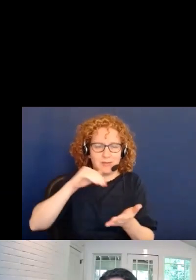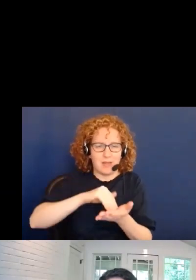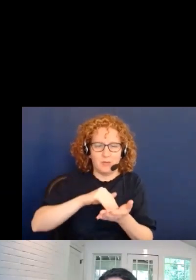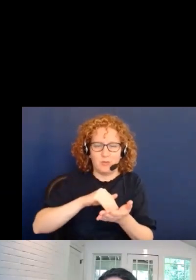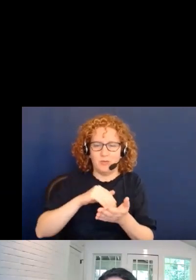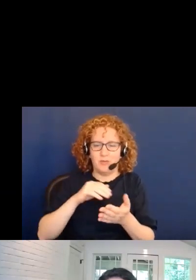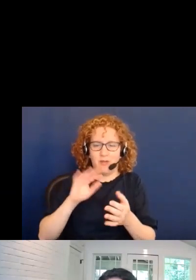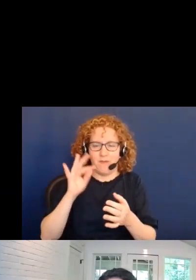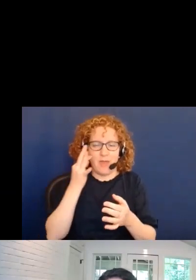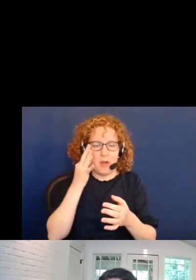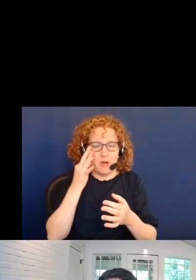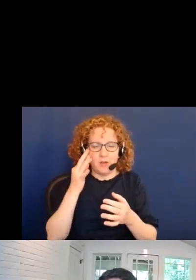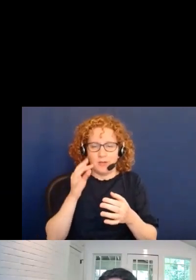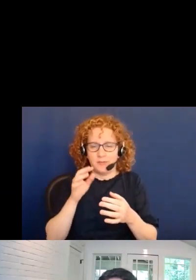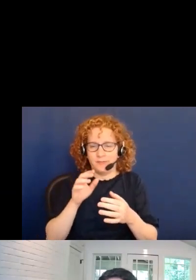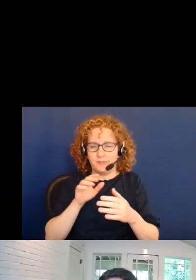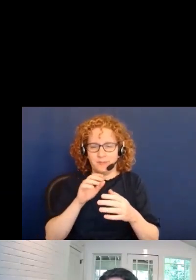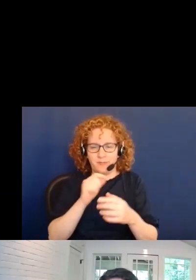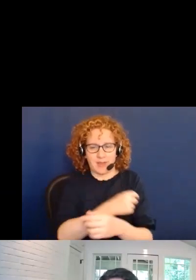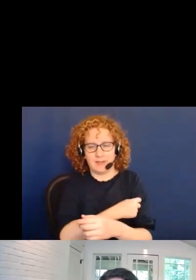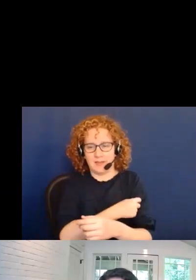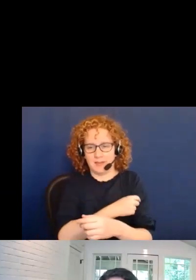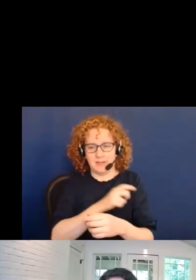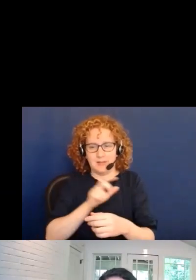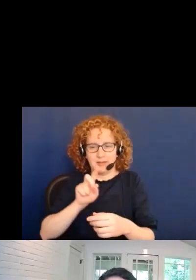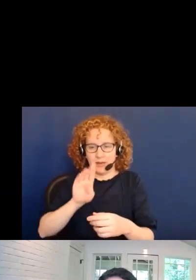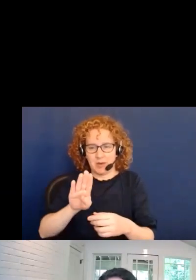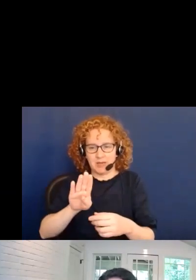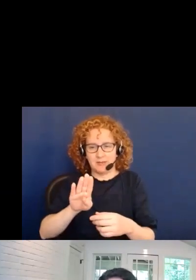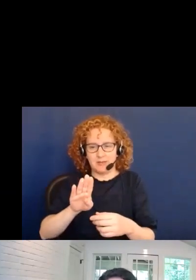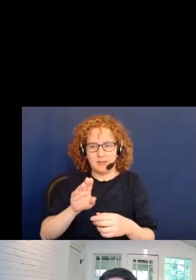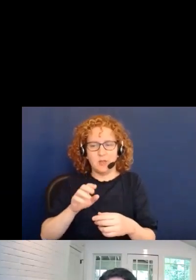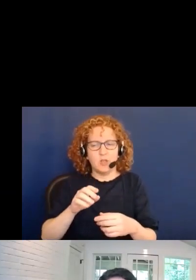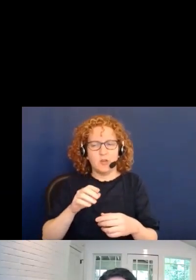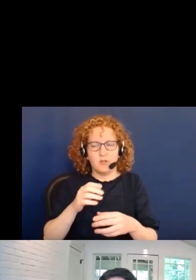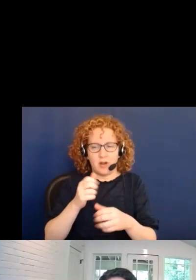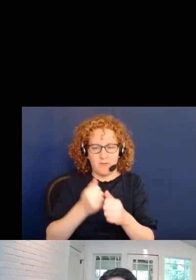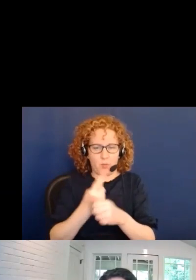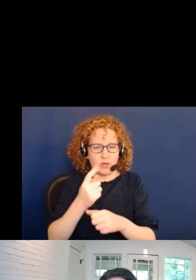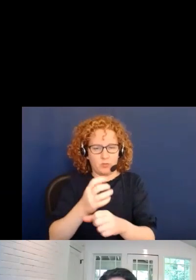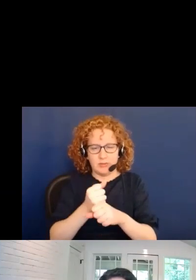nor a federal mandate requiring everyone to obtain a single vaccination credential.